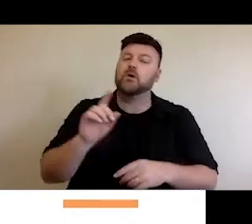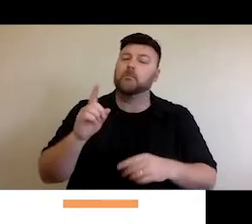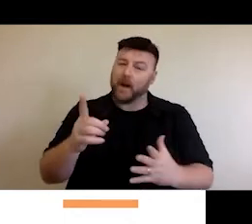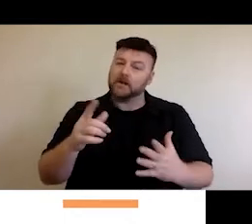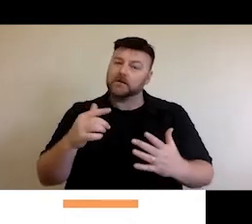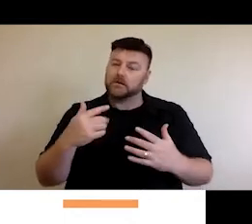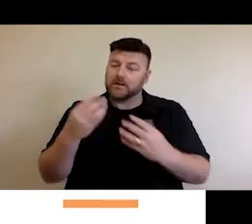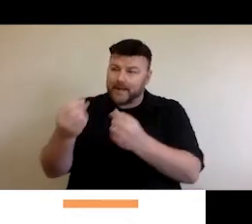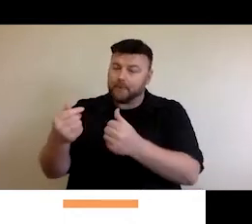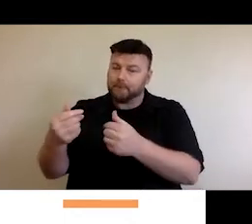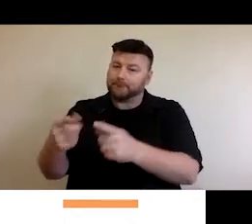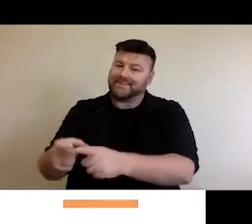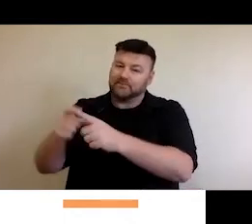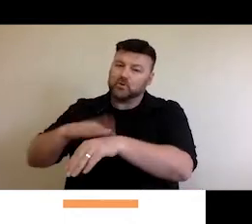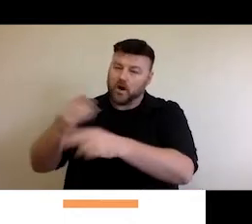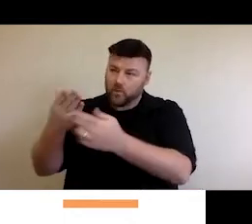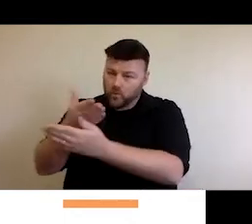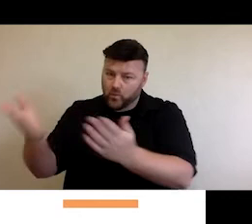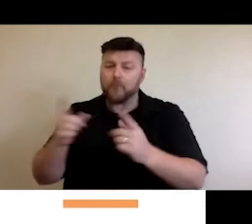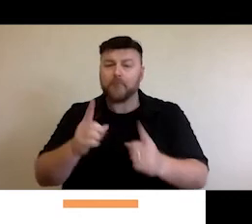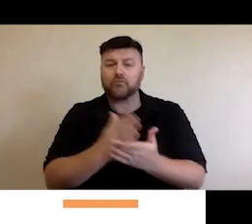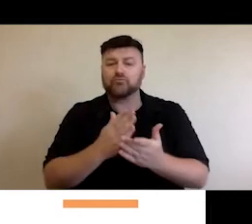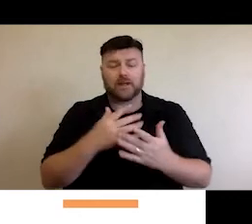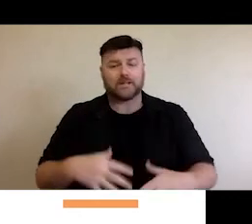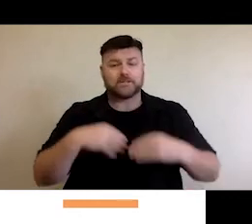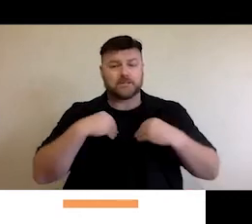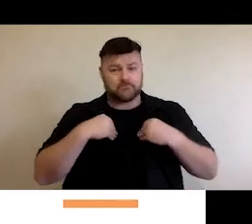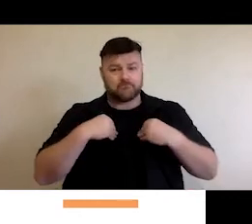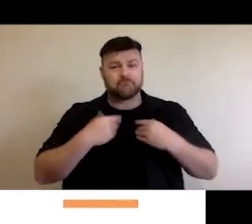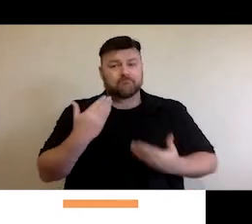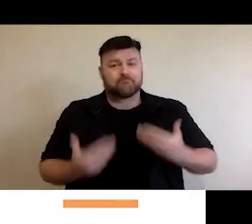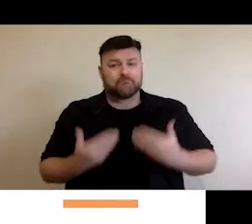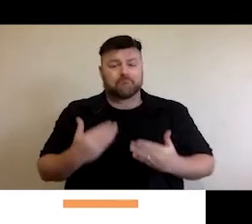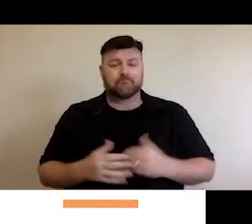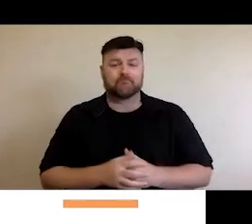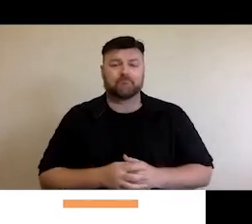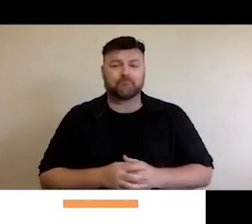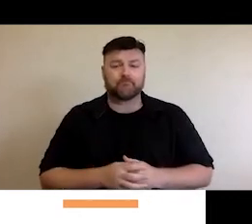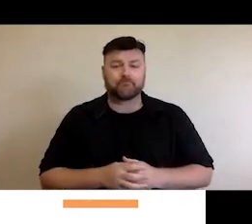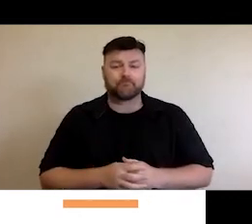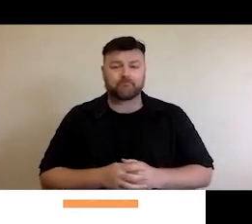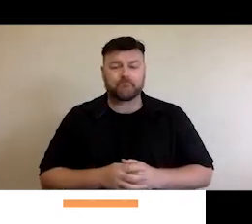practical approaches to addressing strategy in these times. The next